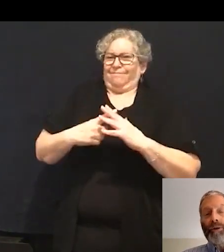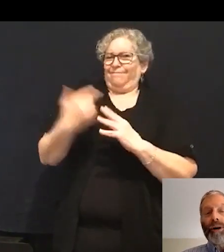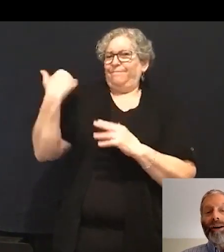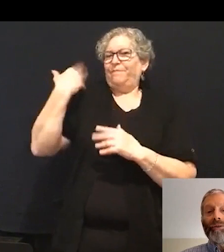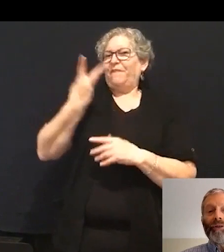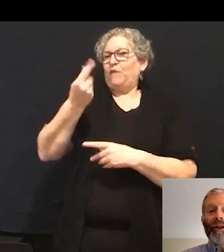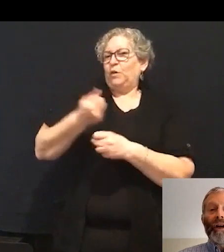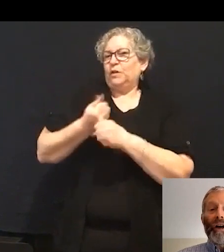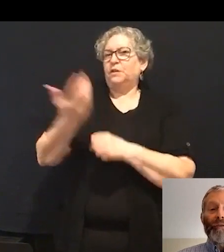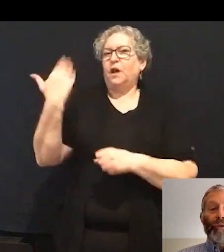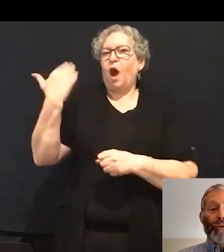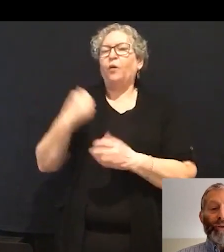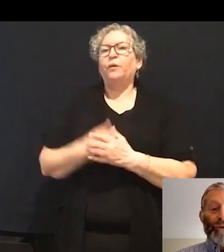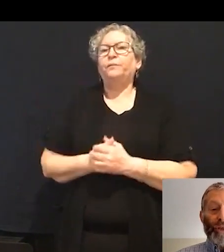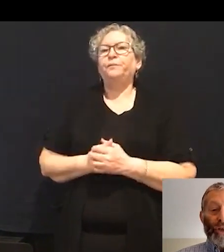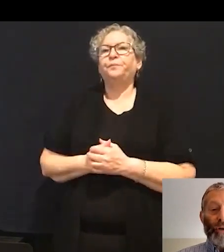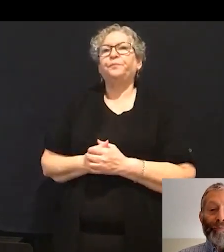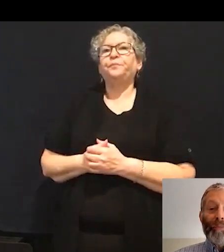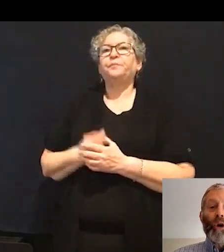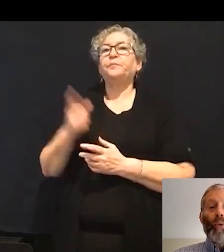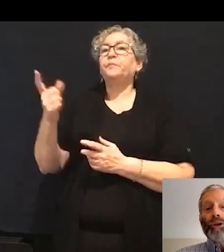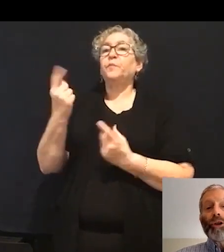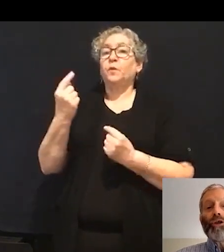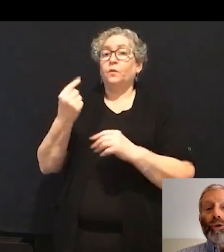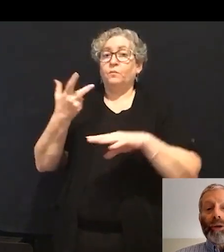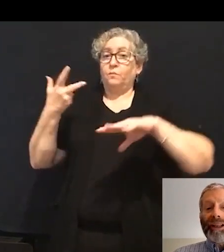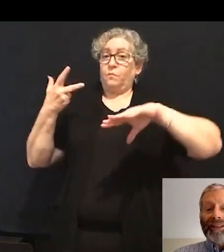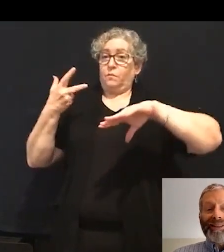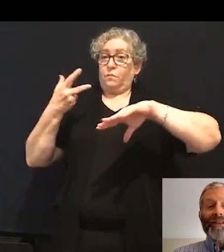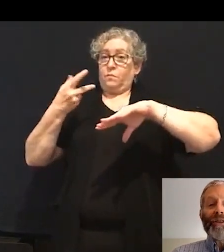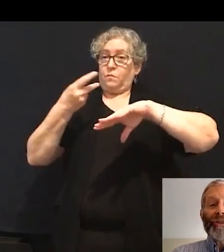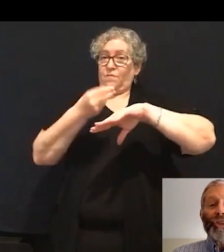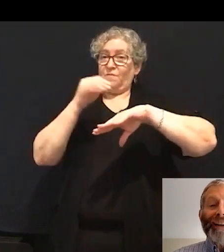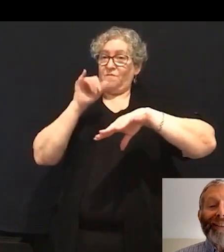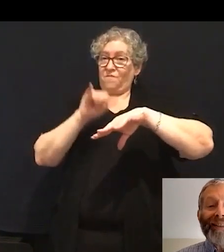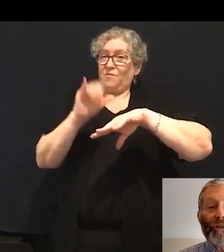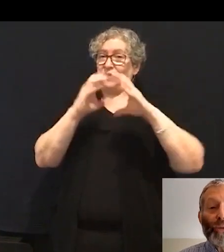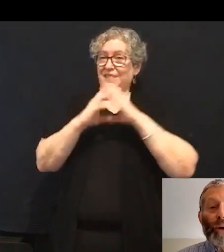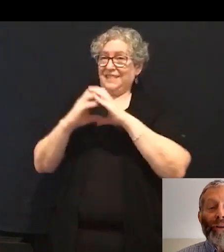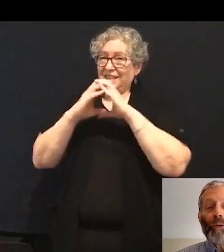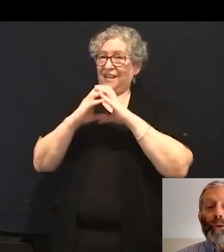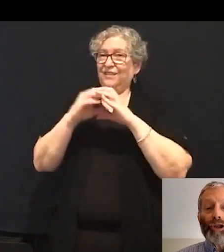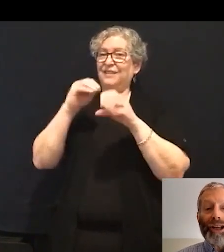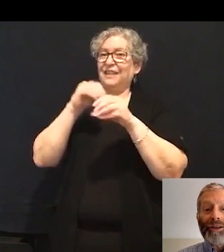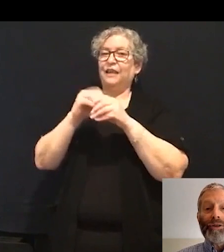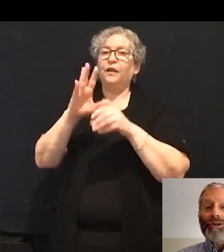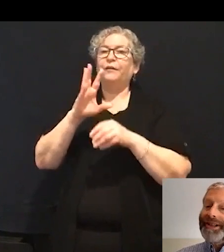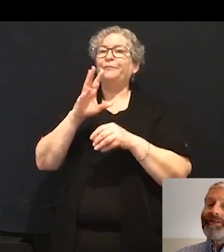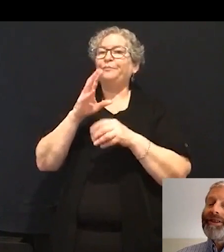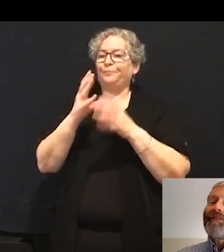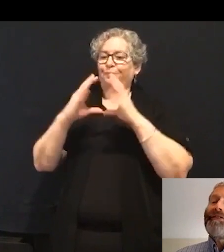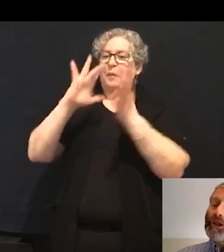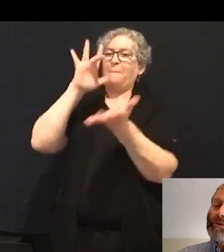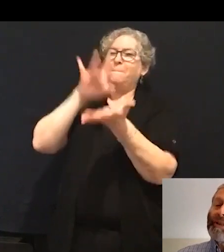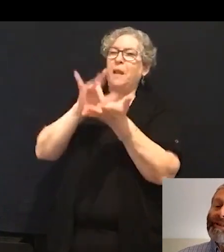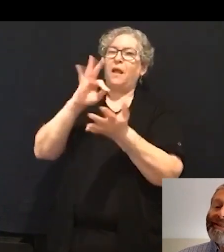the ground a few years ago. What they're doing is they're injecting these retinal progenitors into the vitreous,